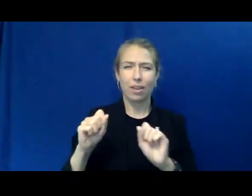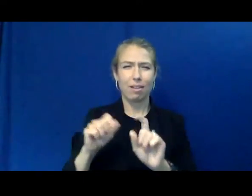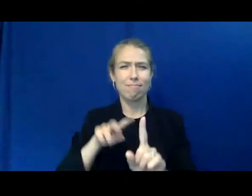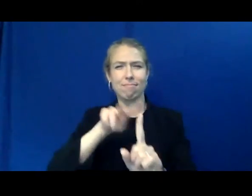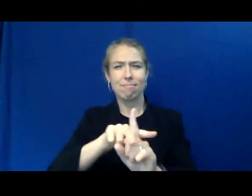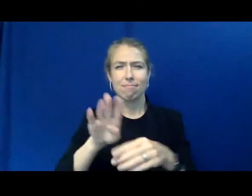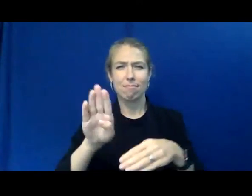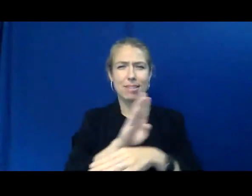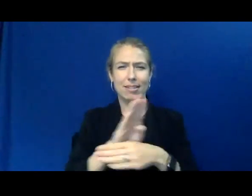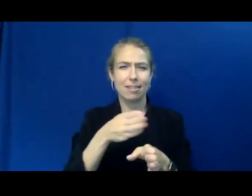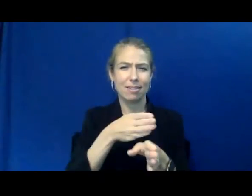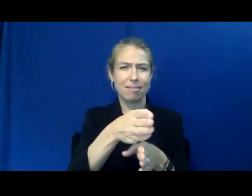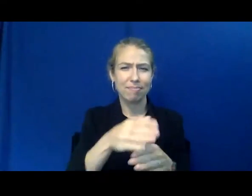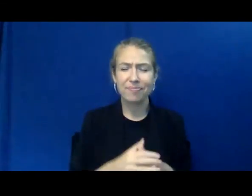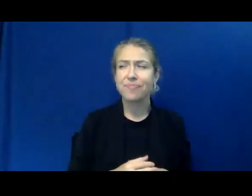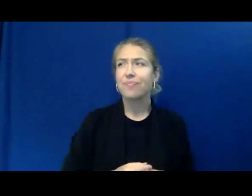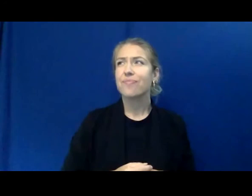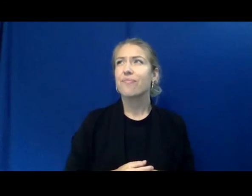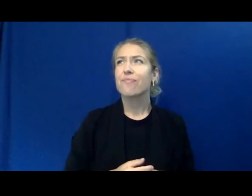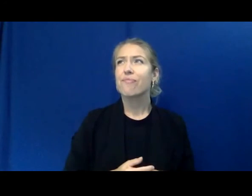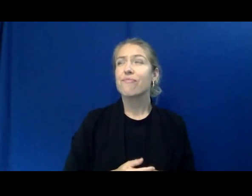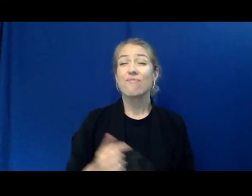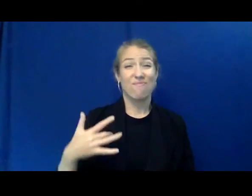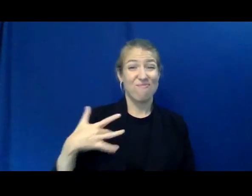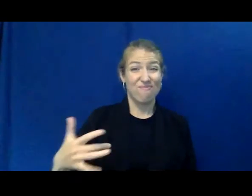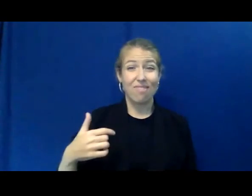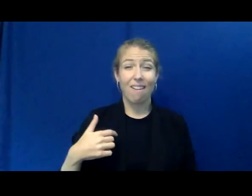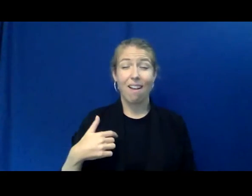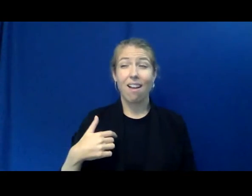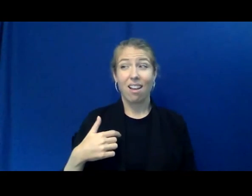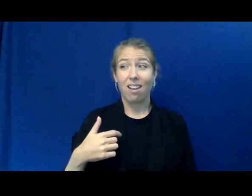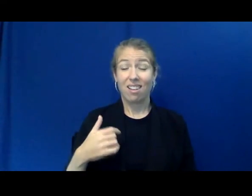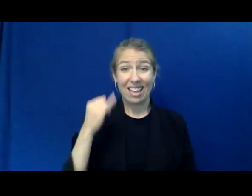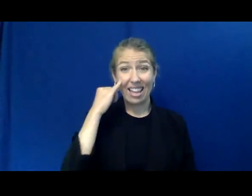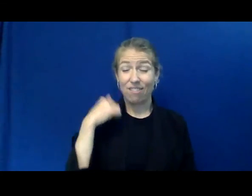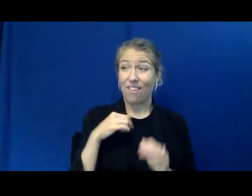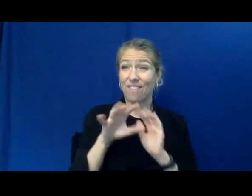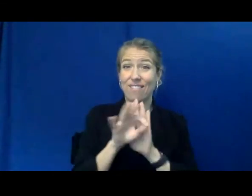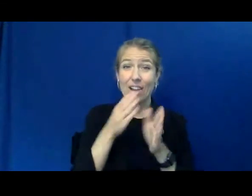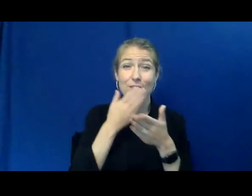What I typically see is that once you find the right match for what they are interested